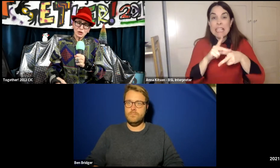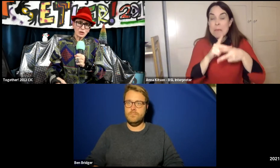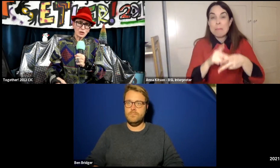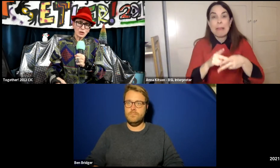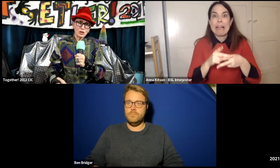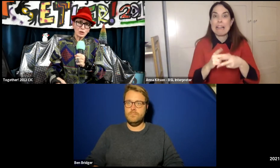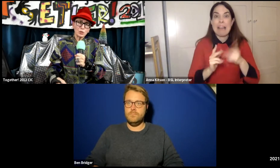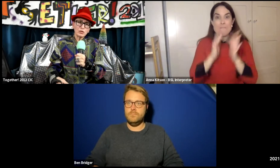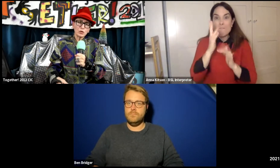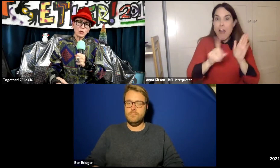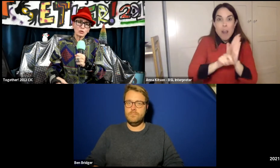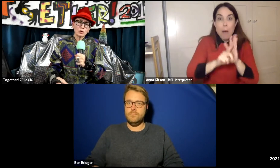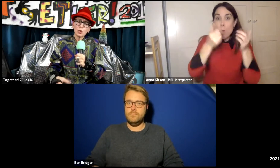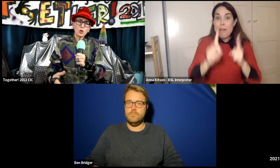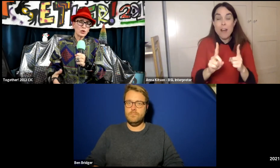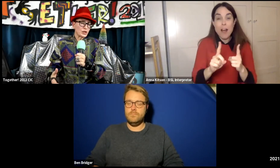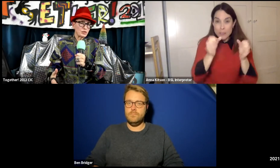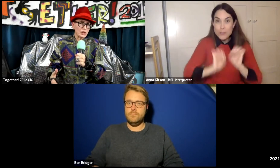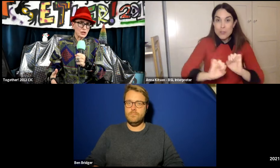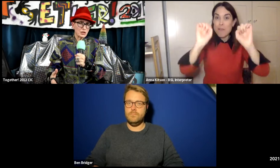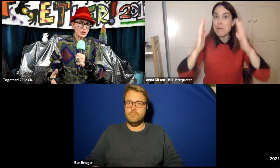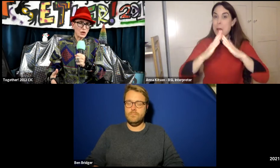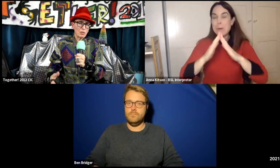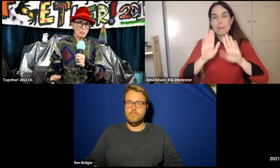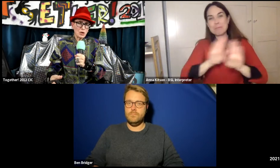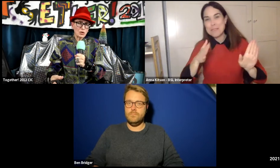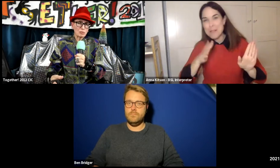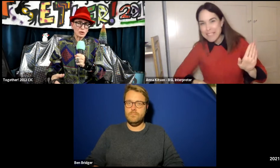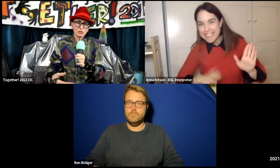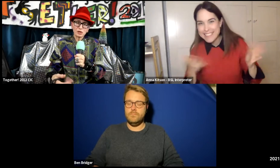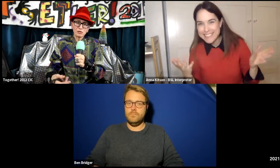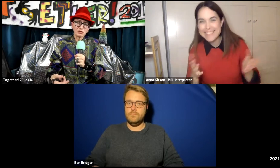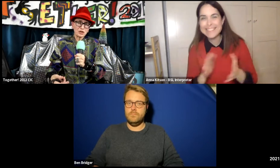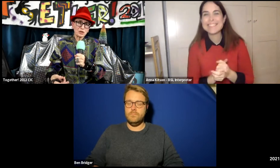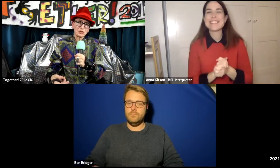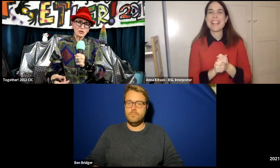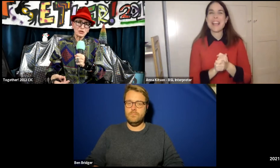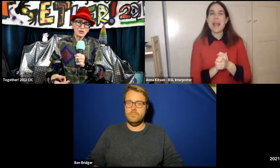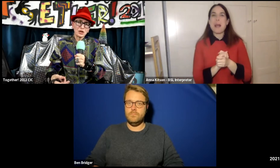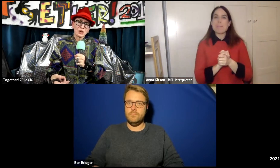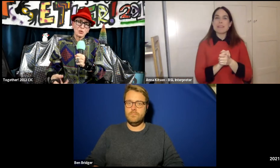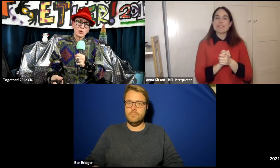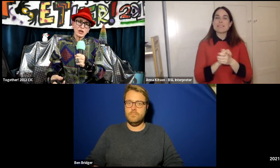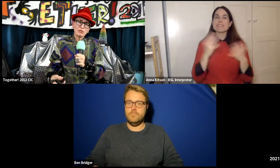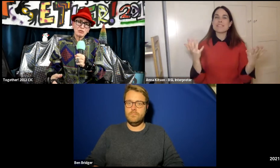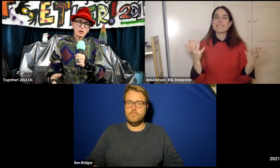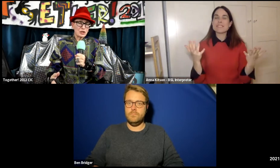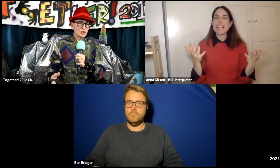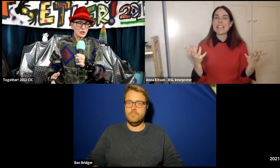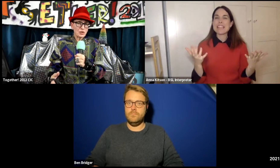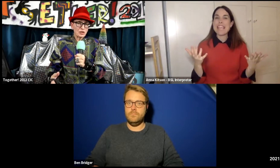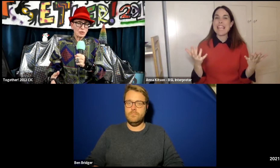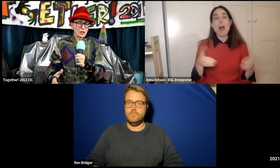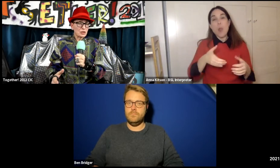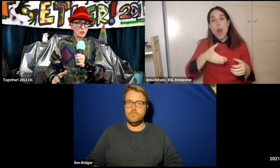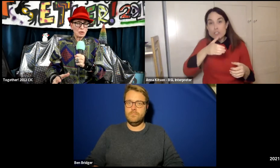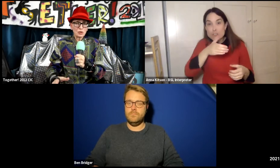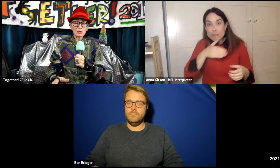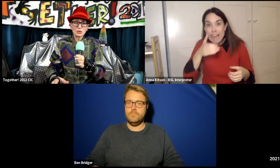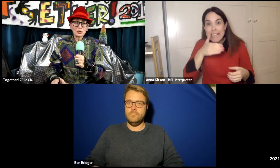terms of the kitchen, all of our events are marked by free refreshments , we are really sorry that's not possible